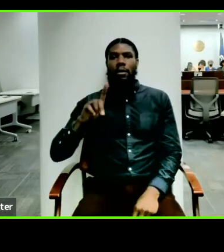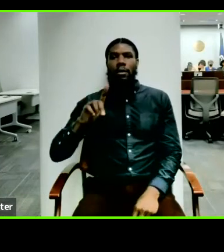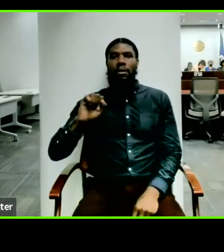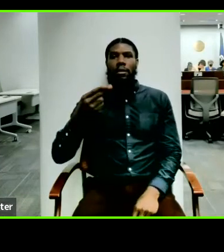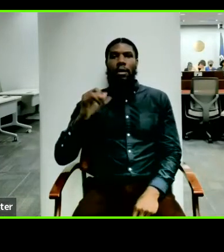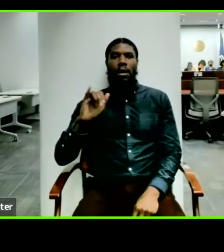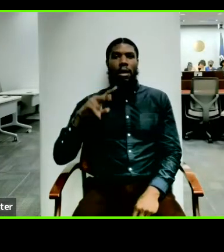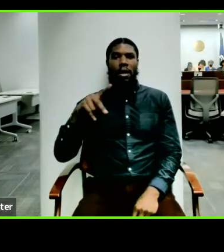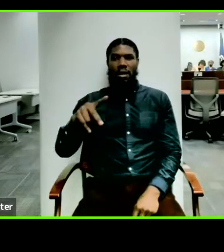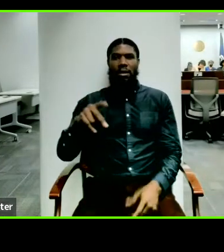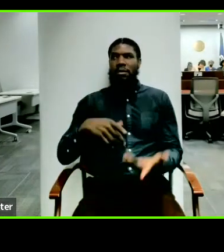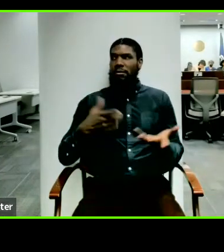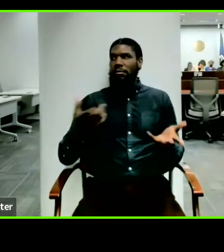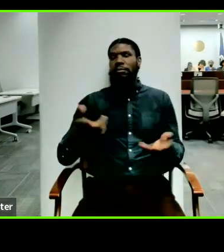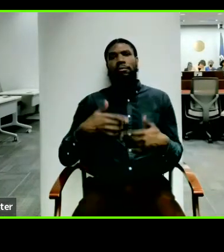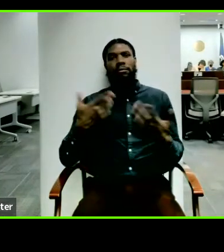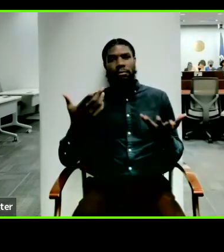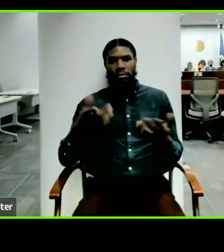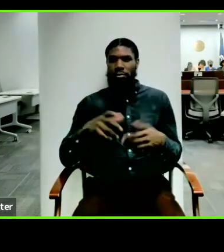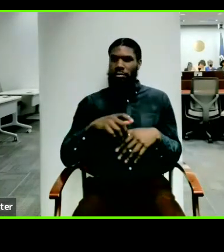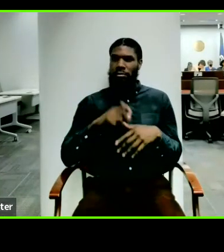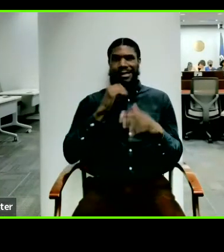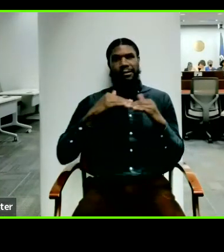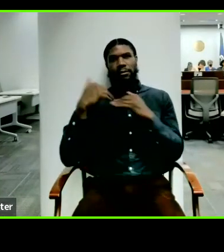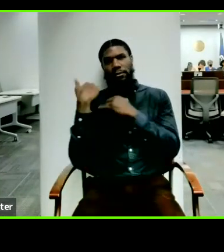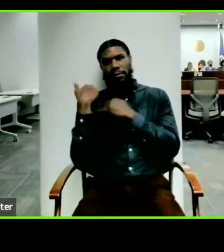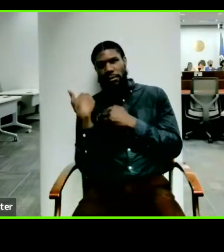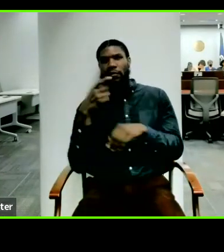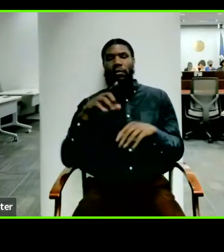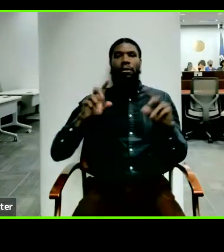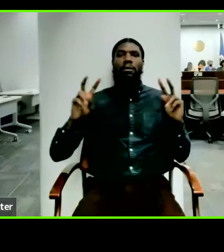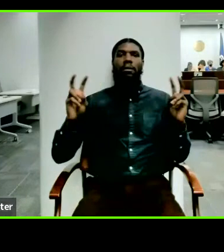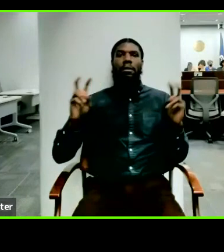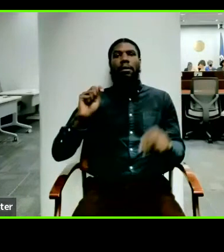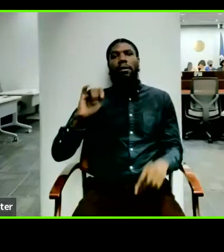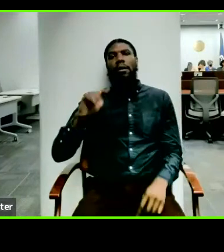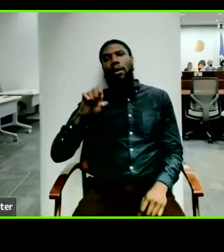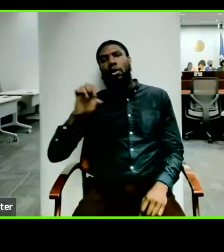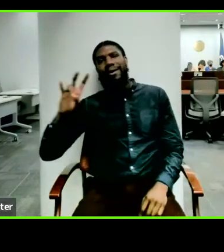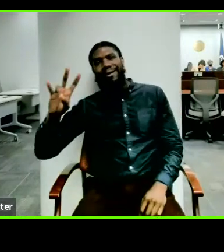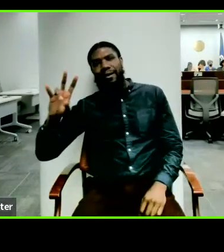The Supreme Court's decision in Transworld airlines versus Artisan all but gutted